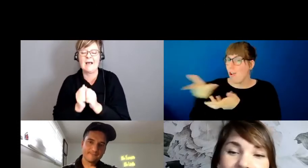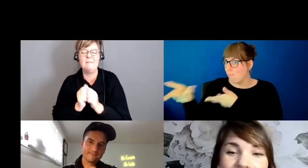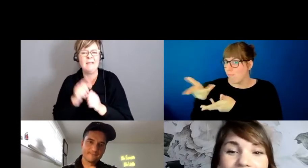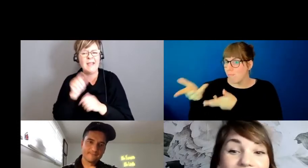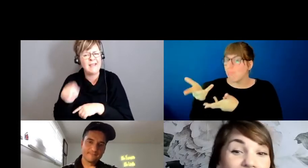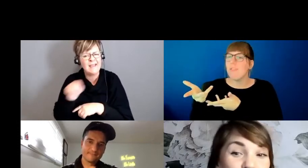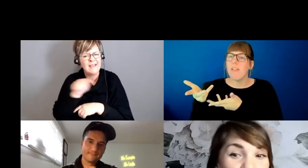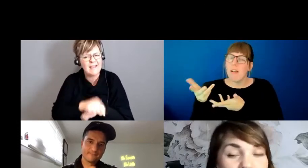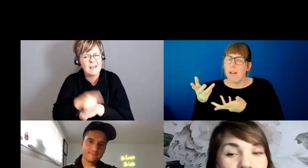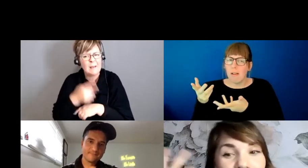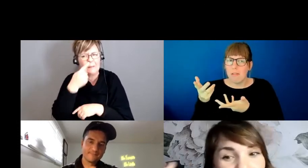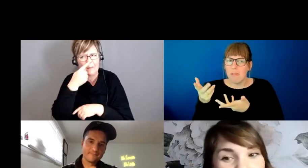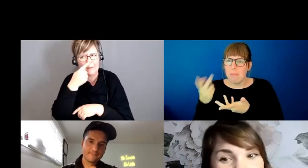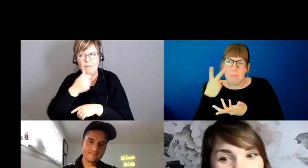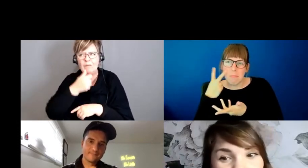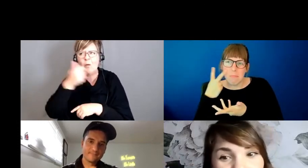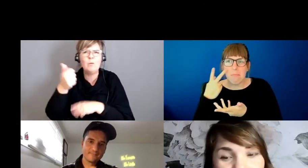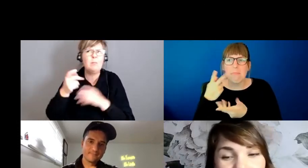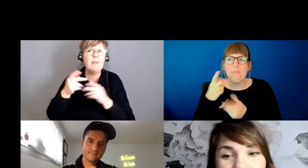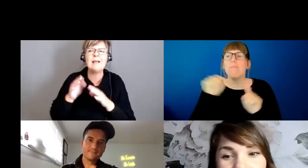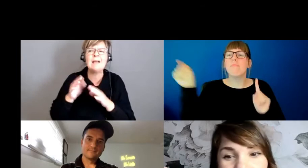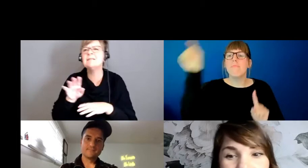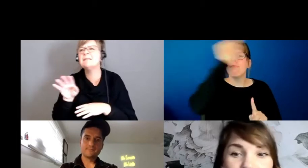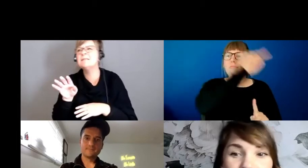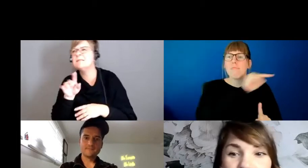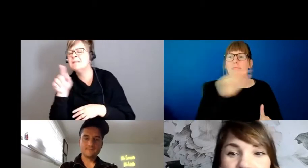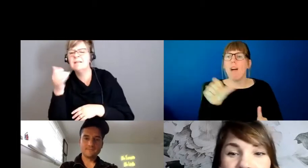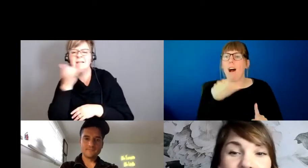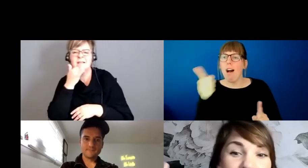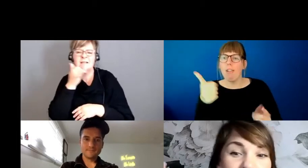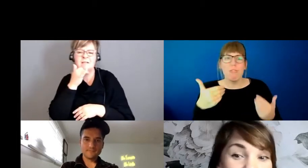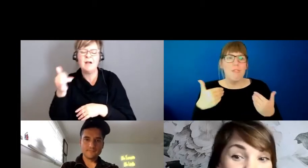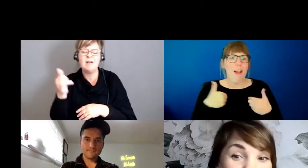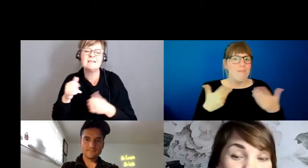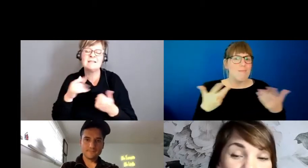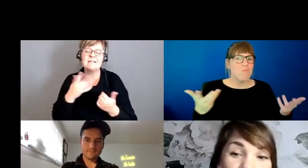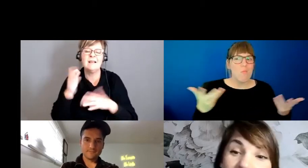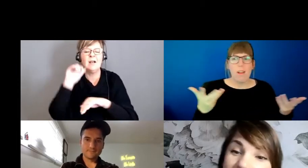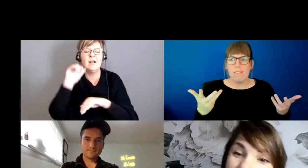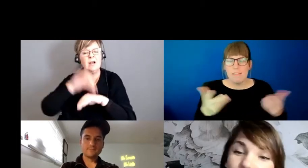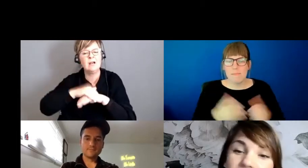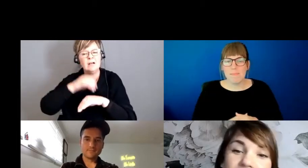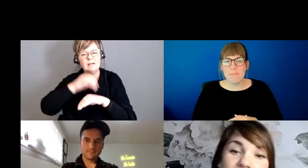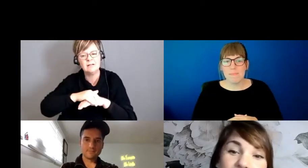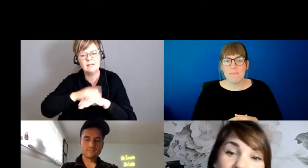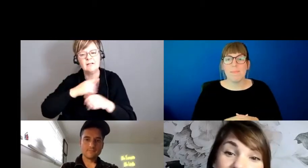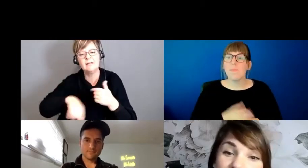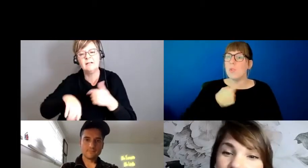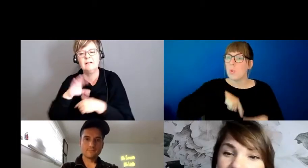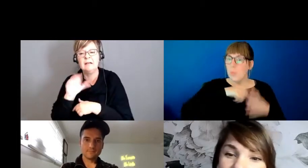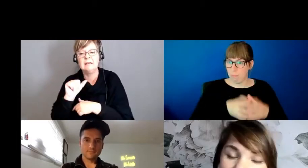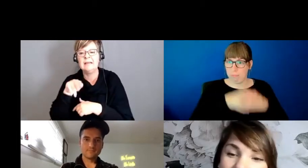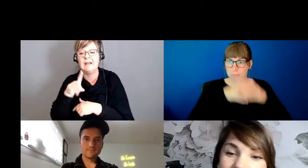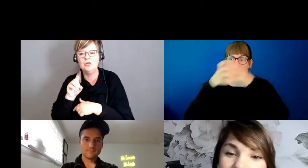SEE ELSEWHERE WHAT EXISTED. WE WANTED TO SEE WHAT WAS HAPPENING. WE WENT TO THE UK, AND